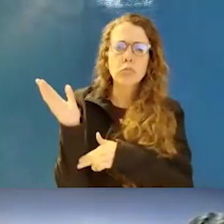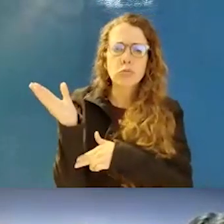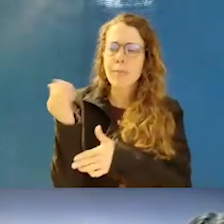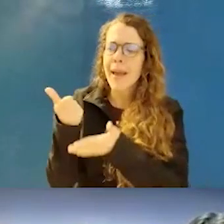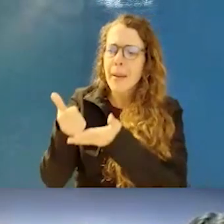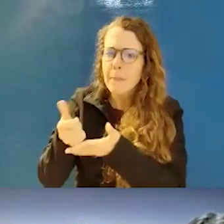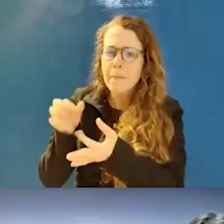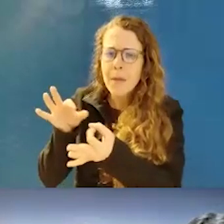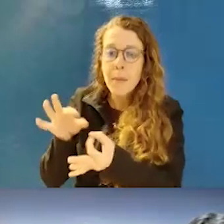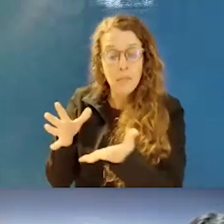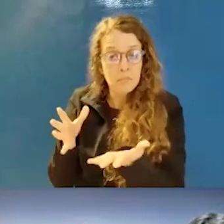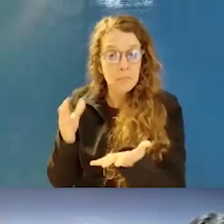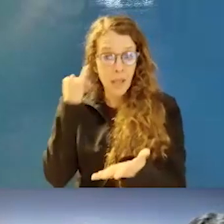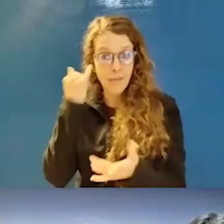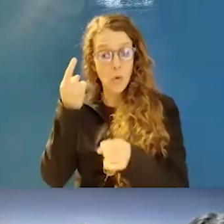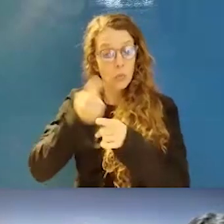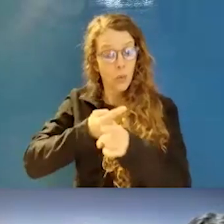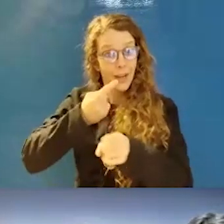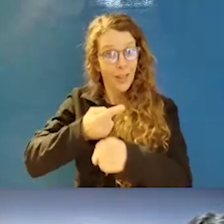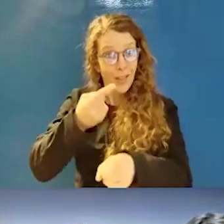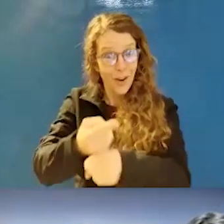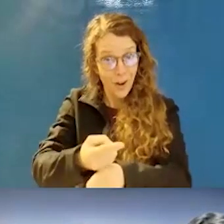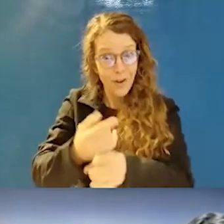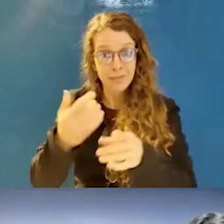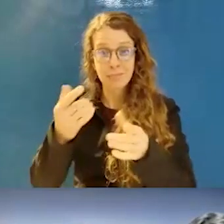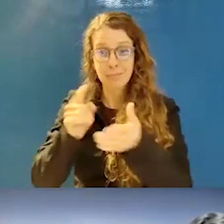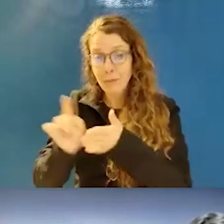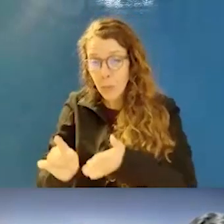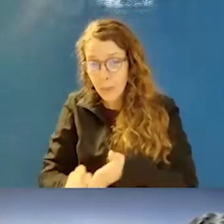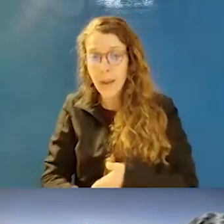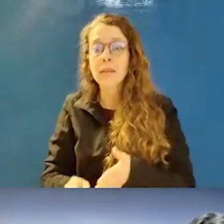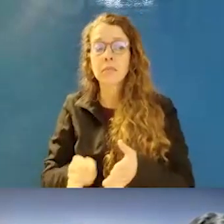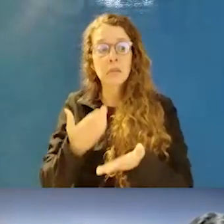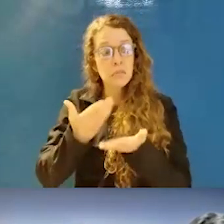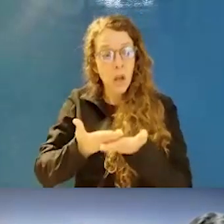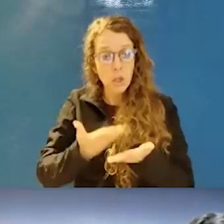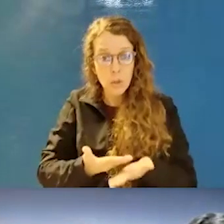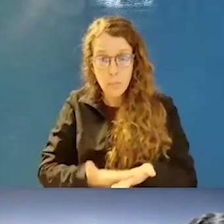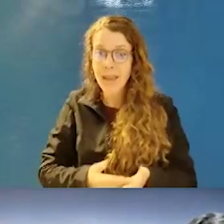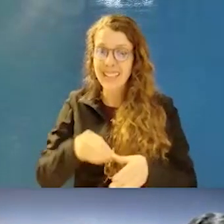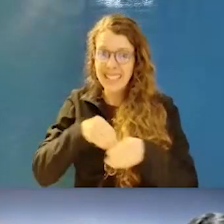If that is done on a regular basis, if that is, you know, documented within your course, you have it in your syllabus.